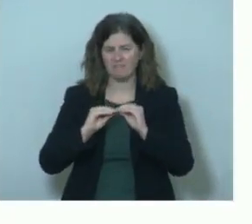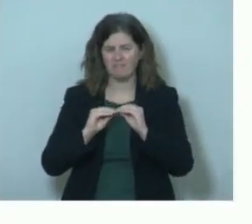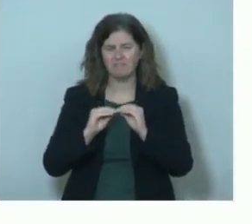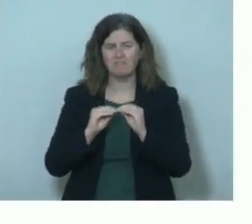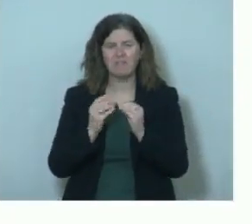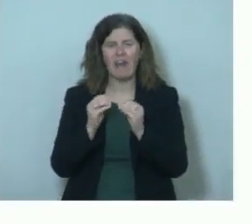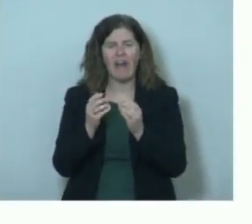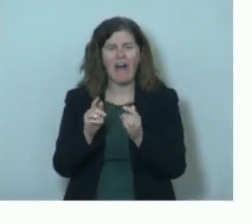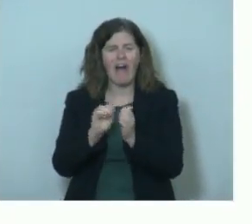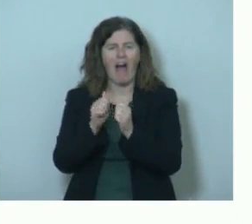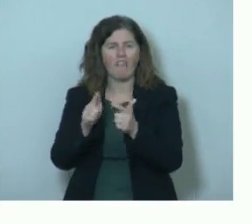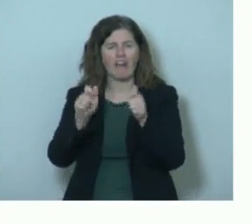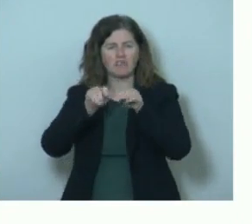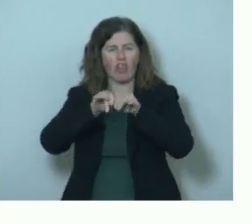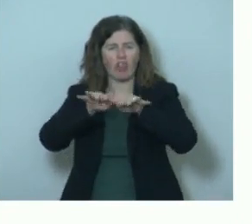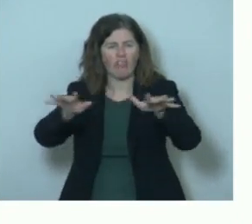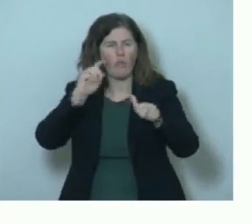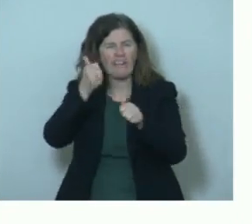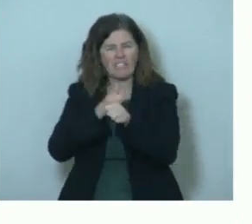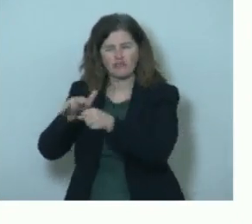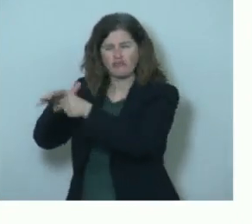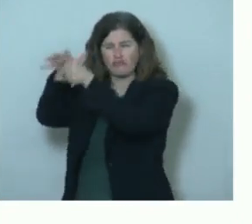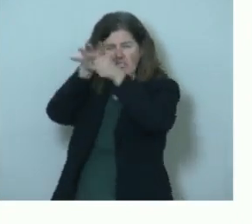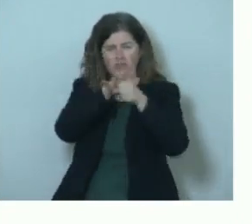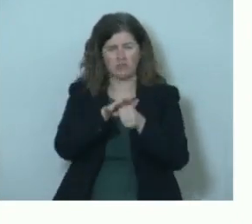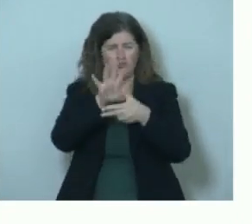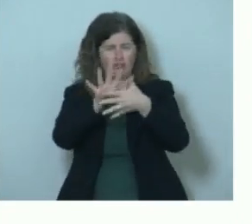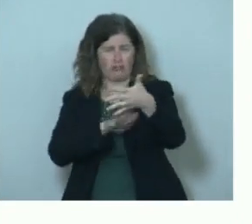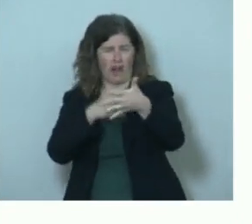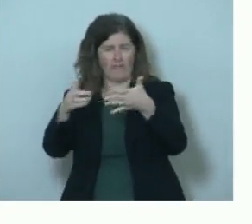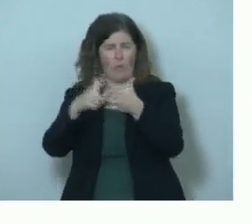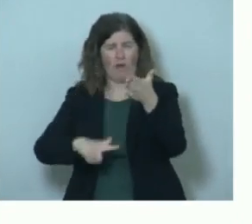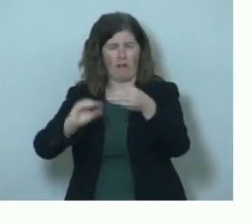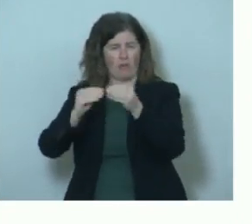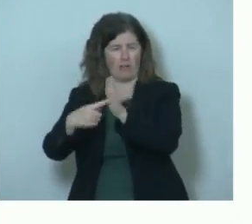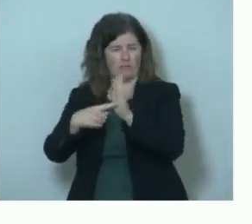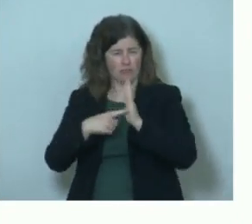THAT IS THE END OF MY SCIENCE SOAPBOX. NOW WE WILL KEEP TALKING.